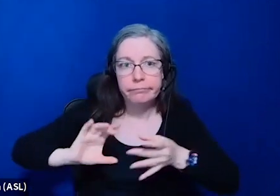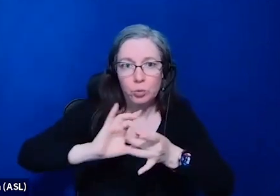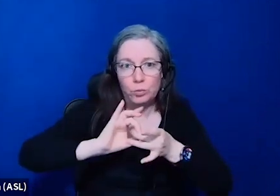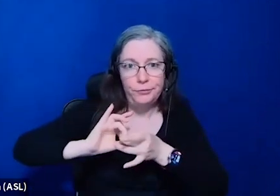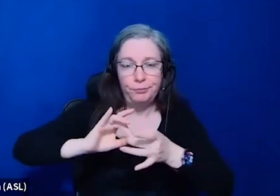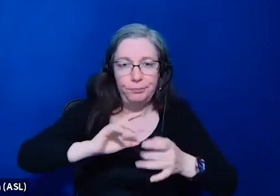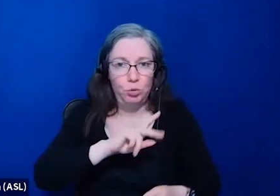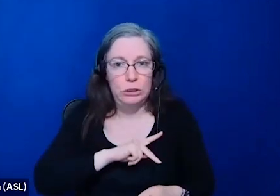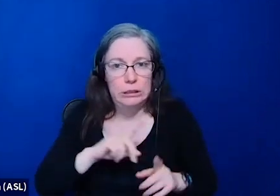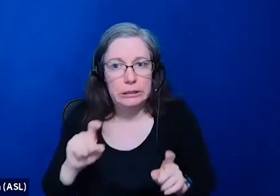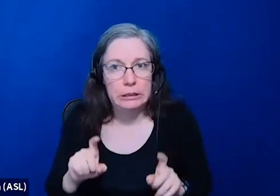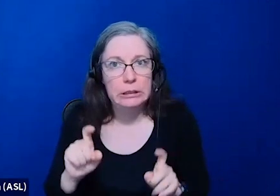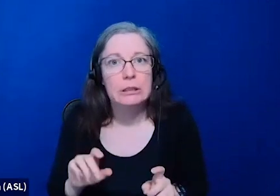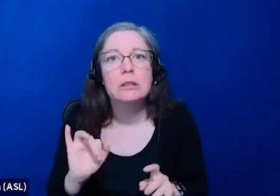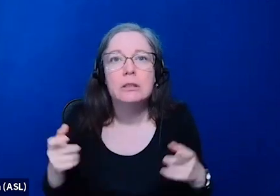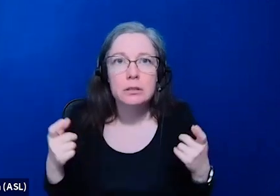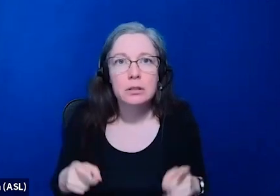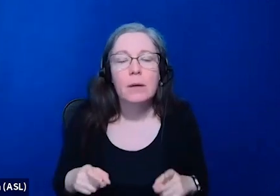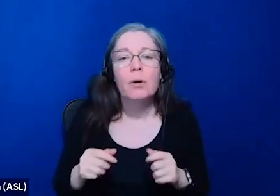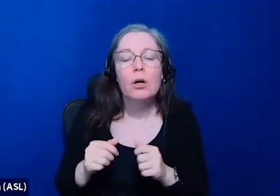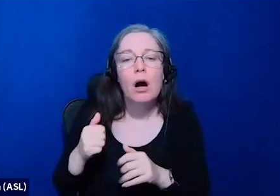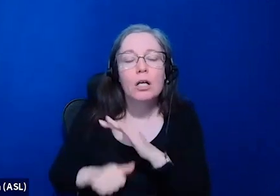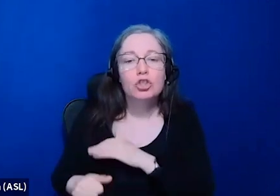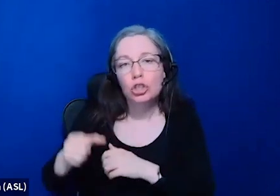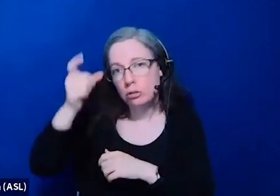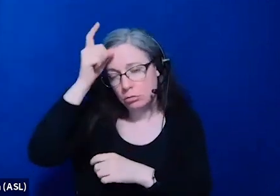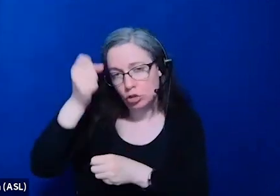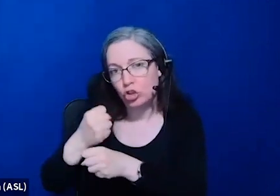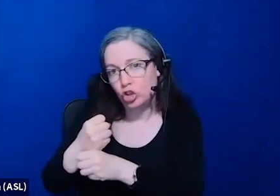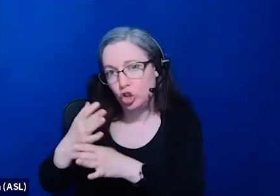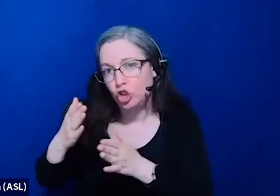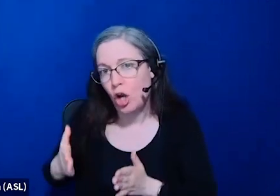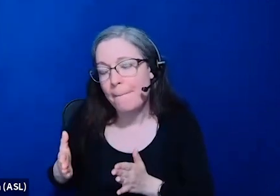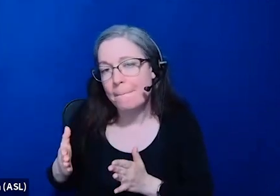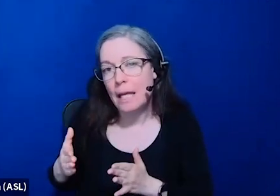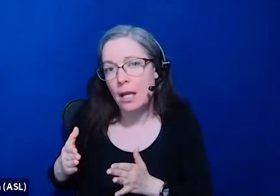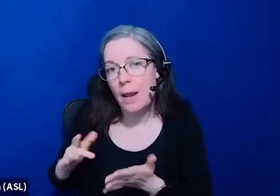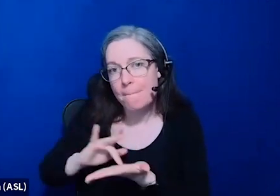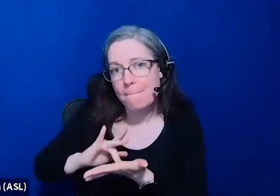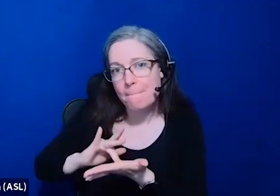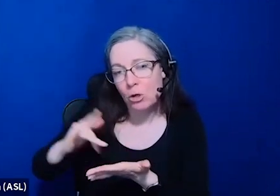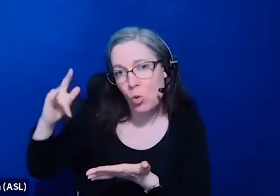As I said, administered by the German Medical Aviation Agency.